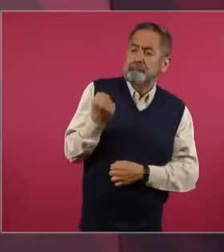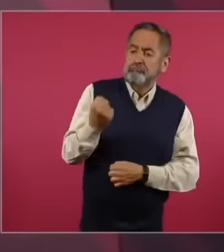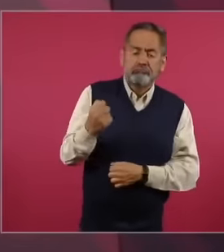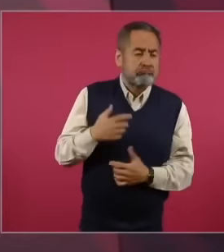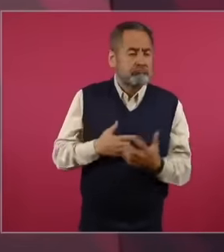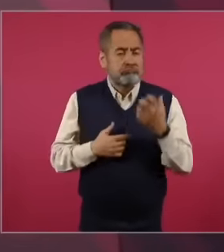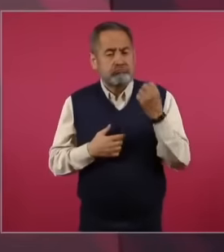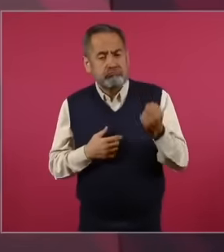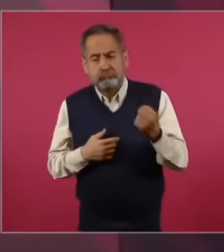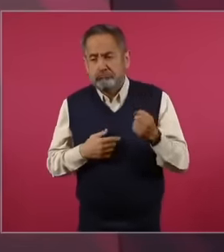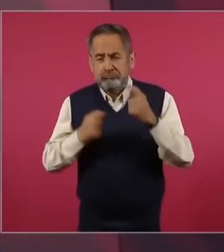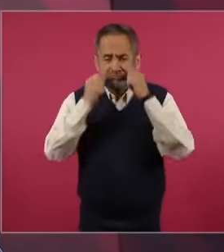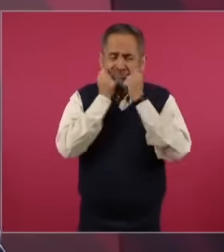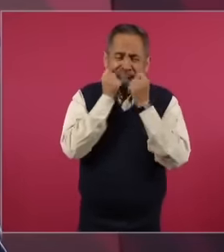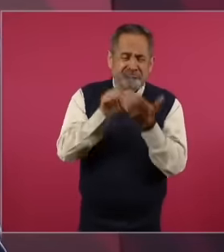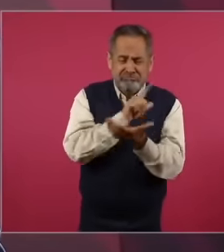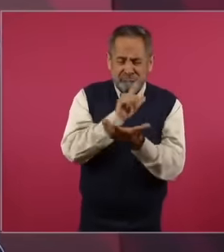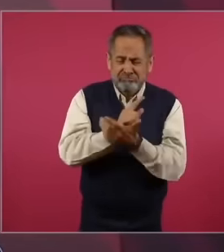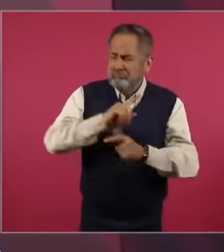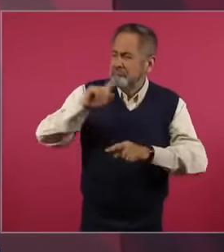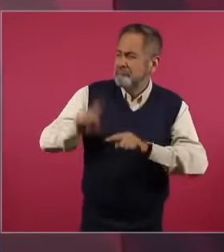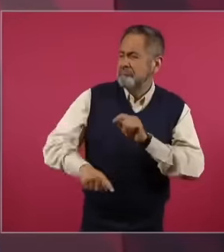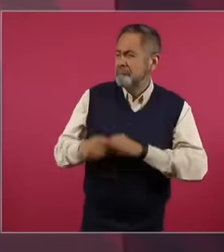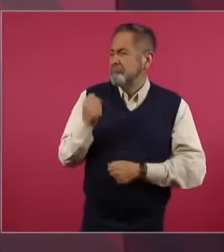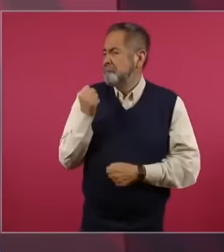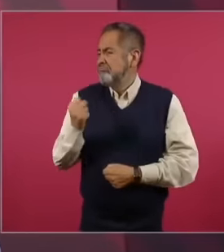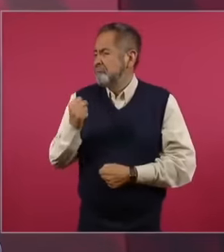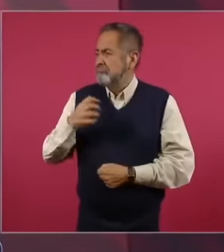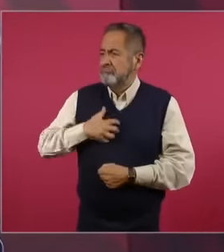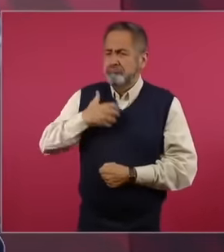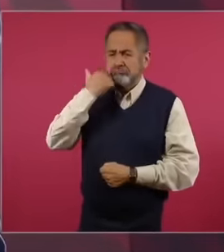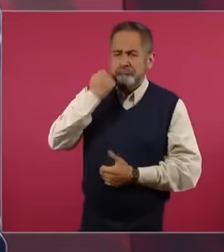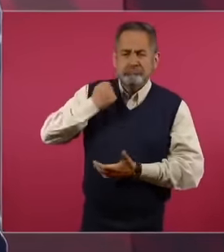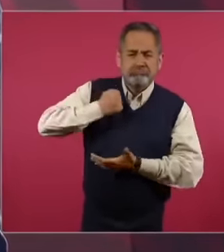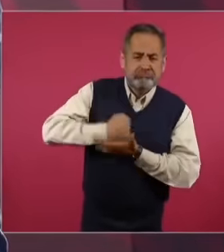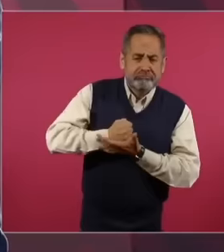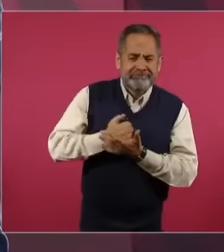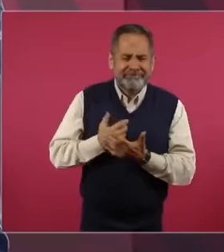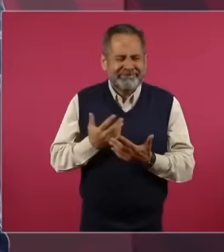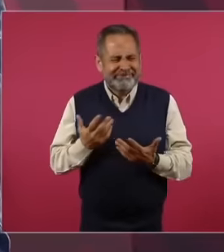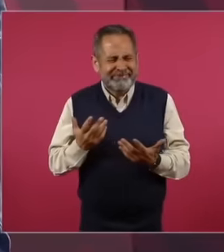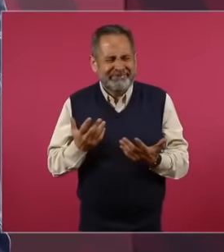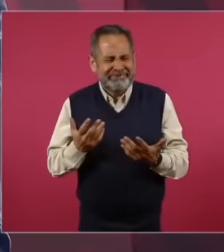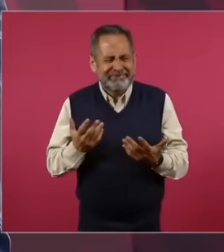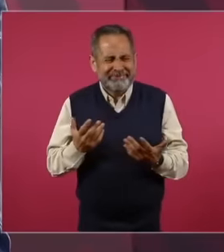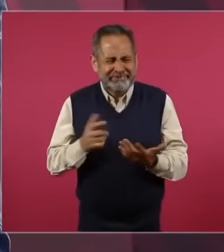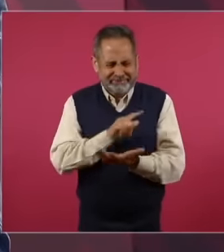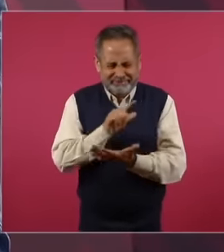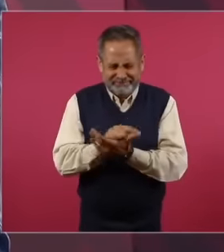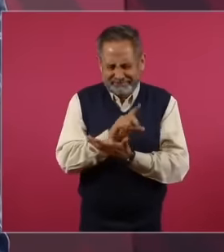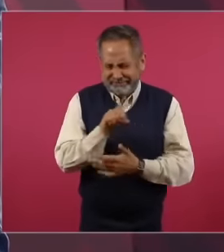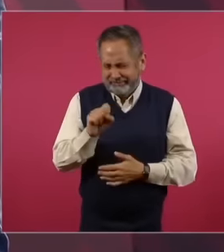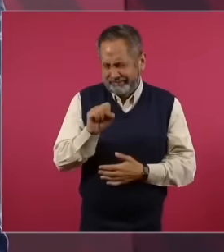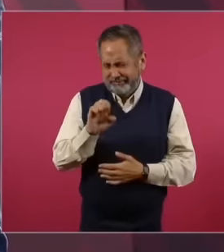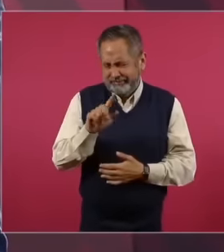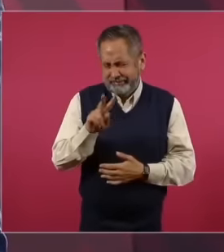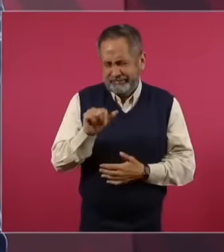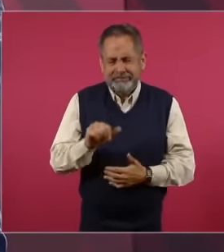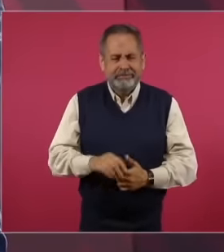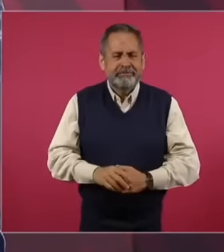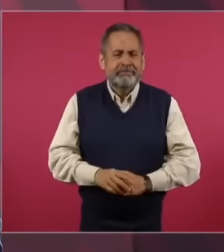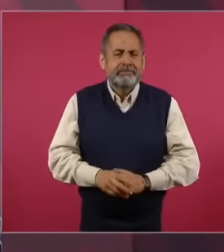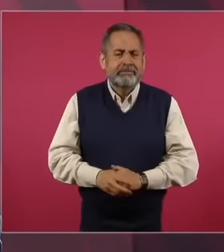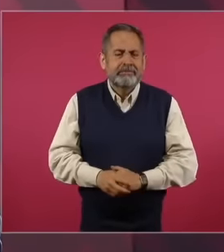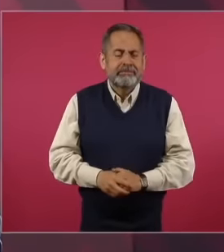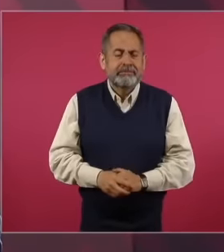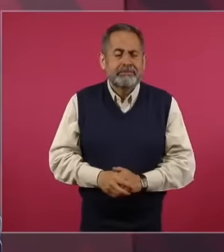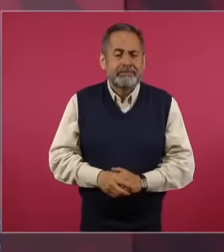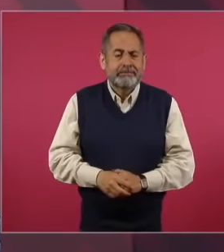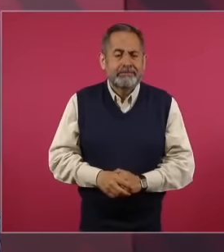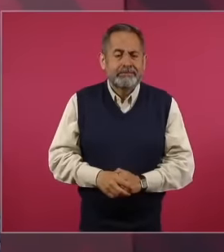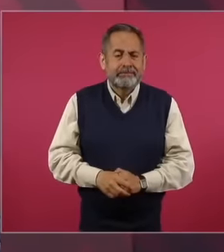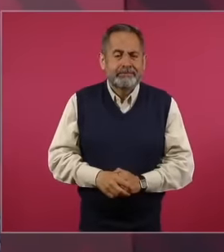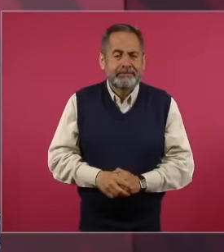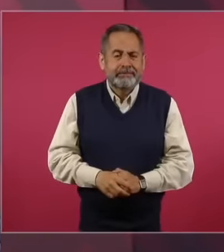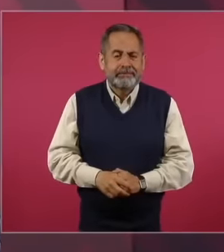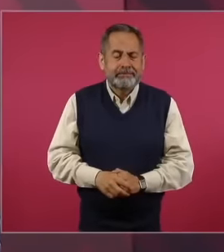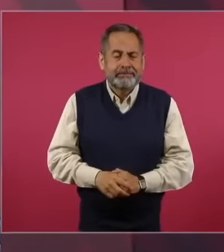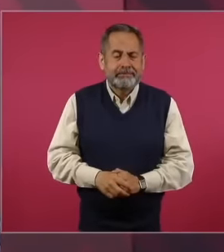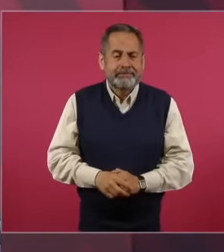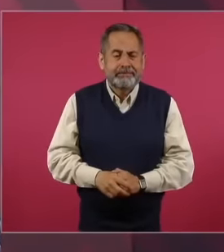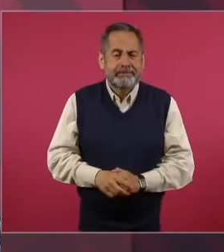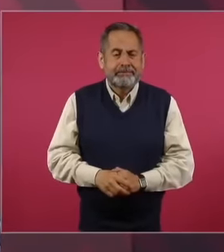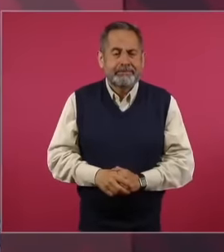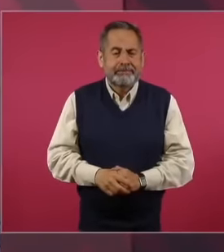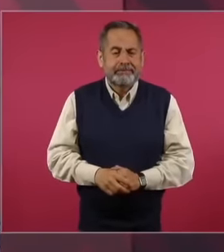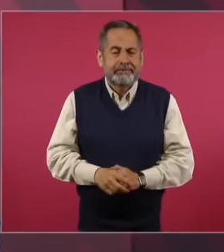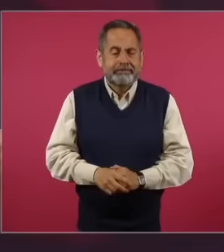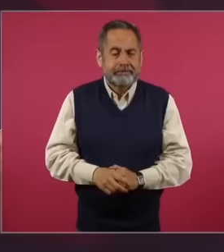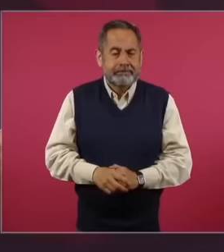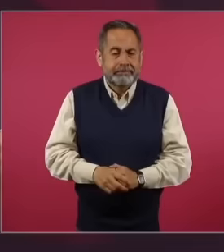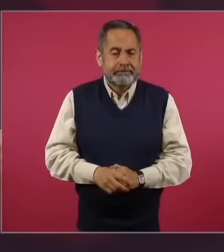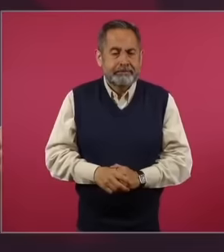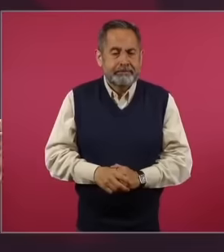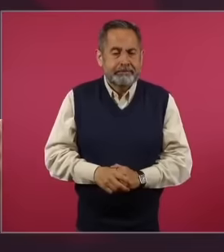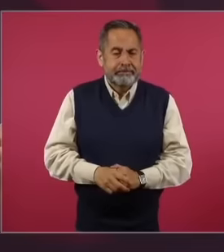jungle to finish making it clear that they do not